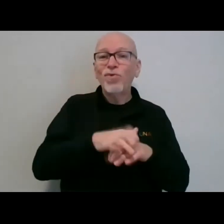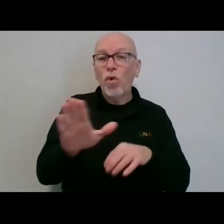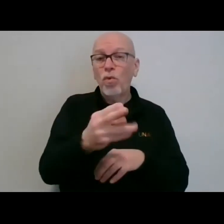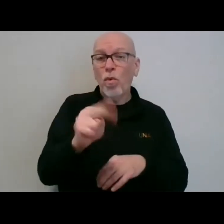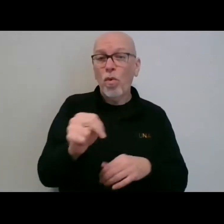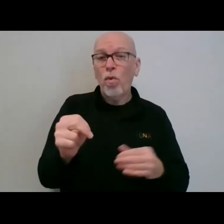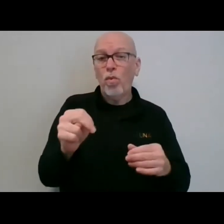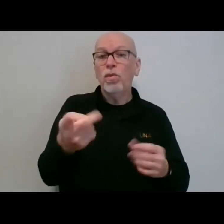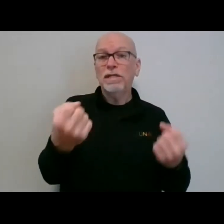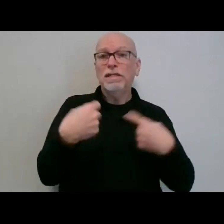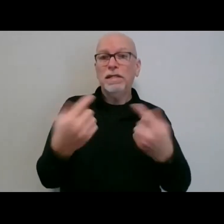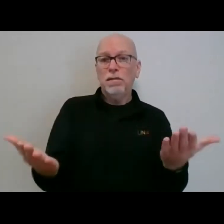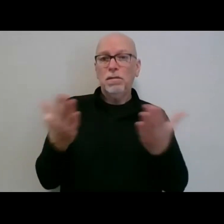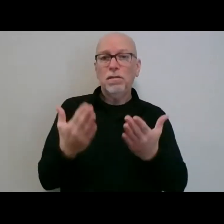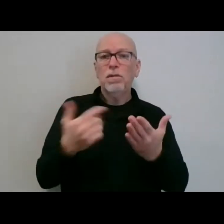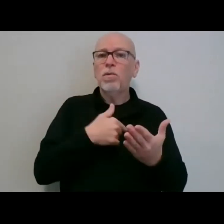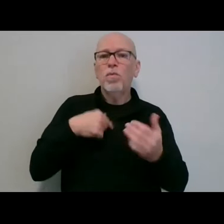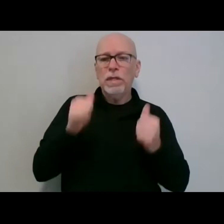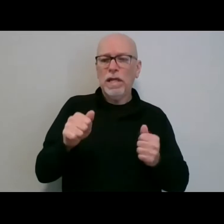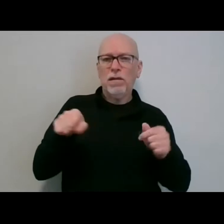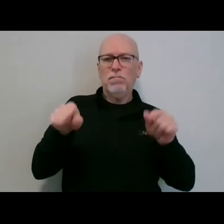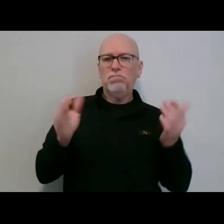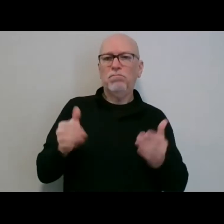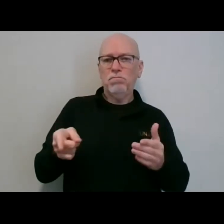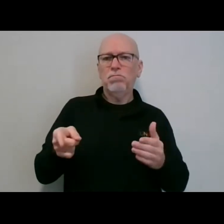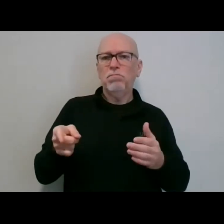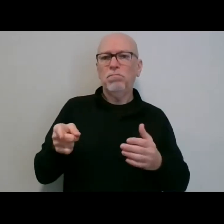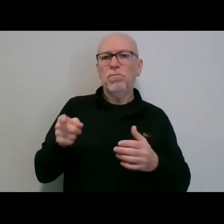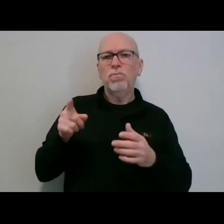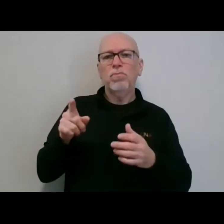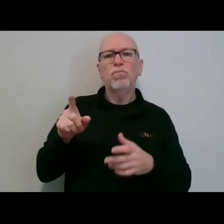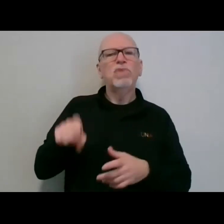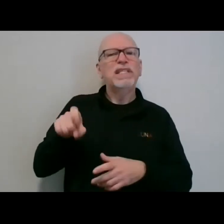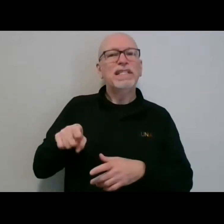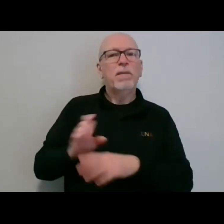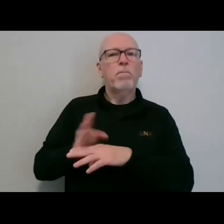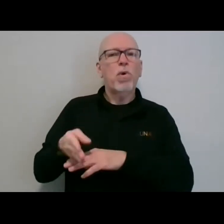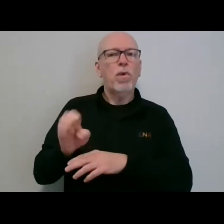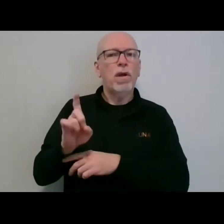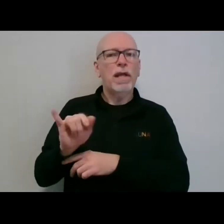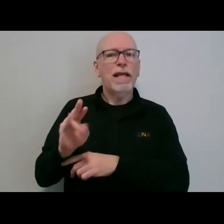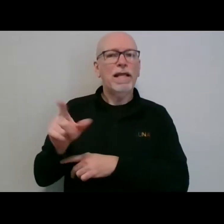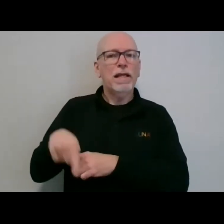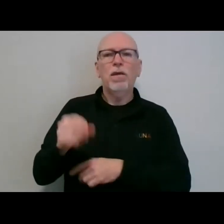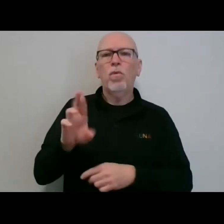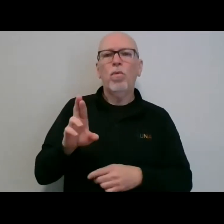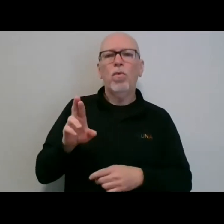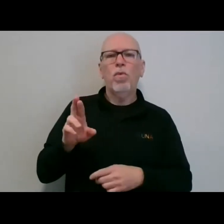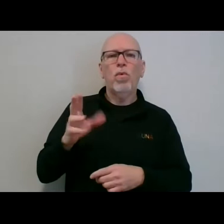and then assess whether it is eligible for post editing or if it would be less time consuming